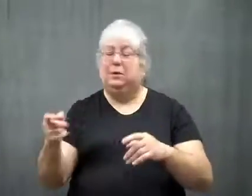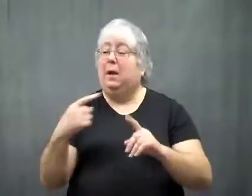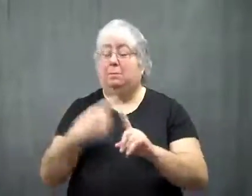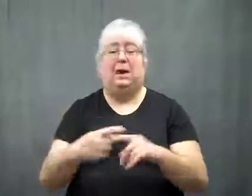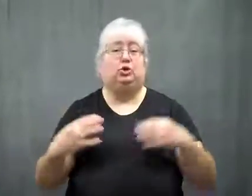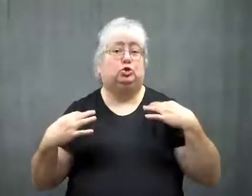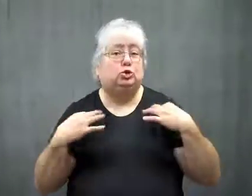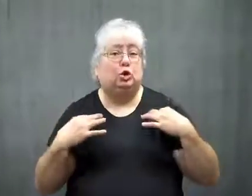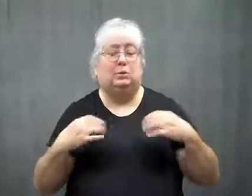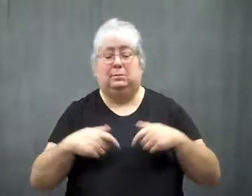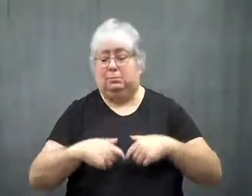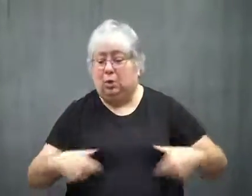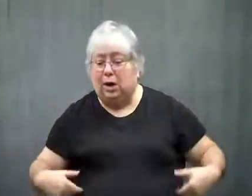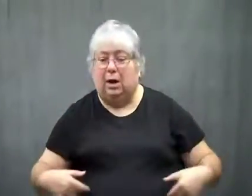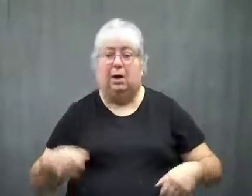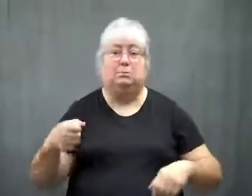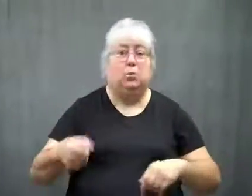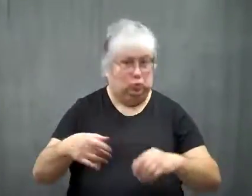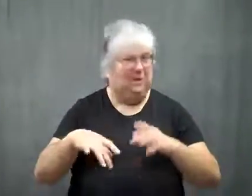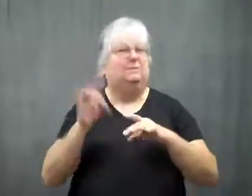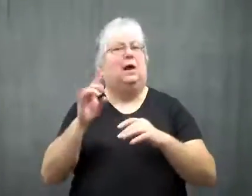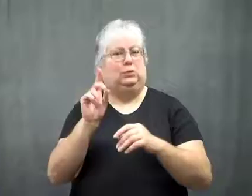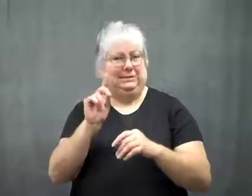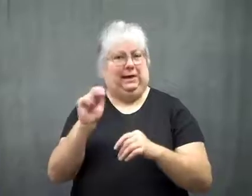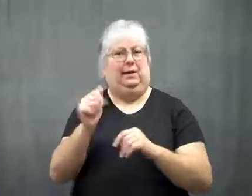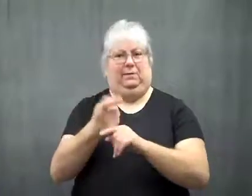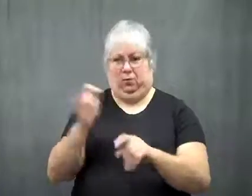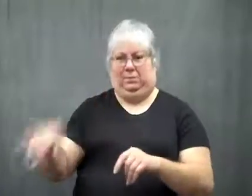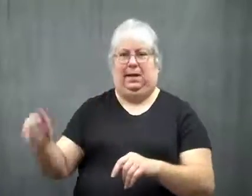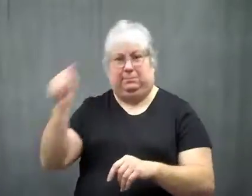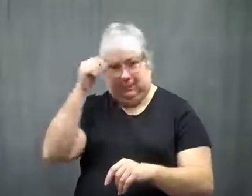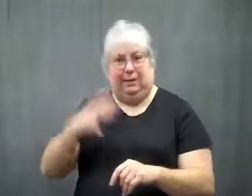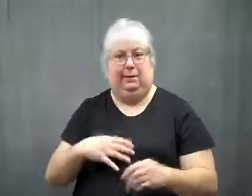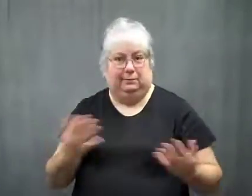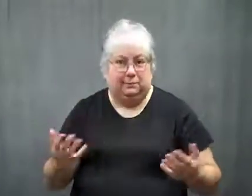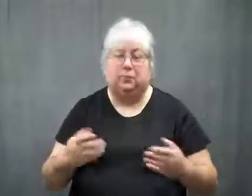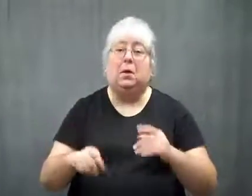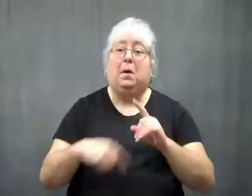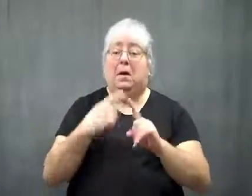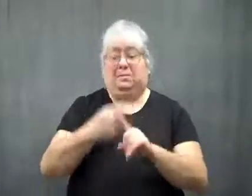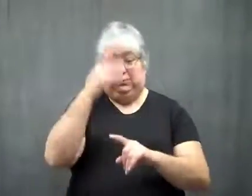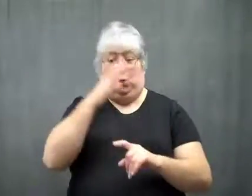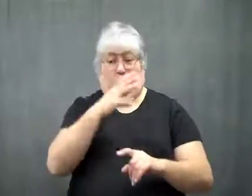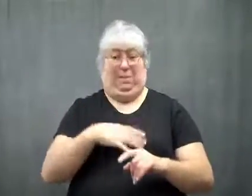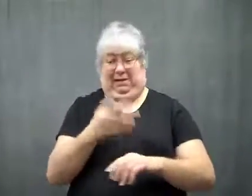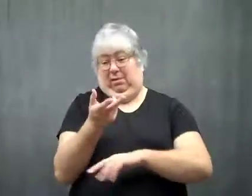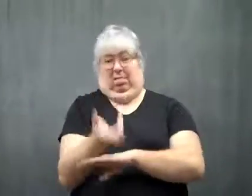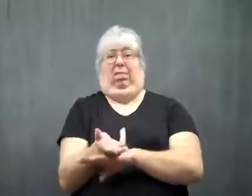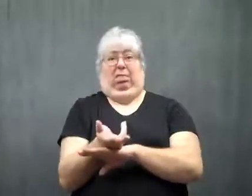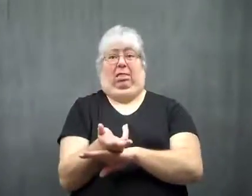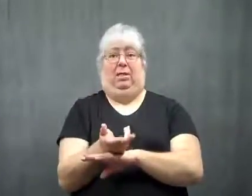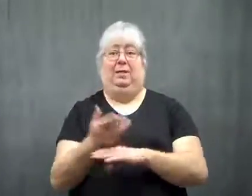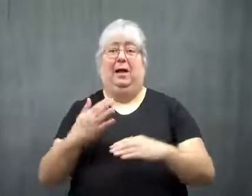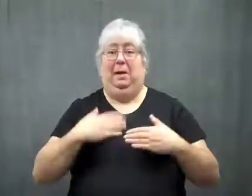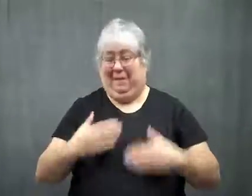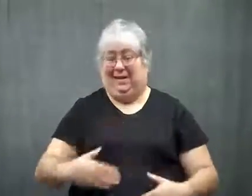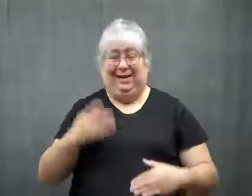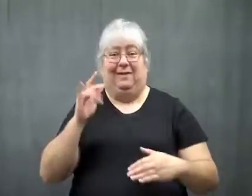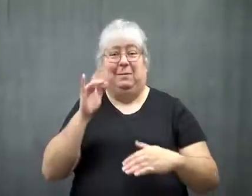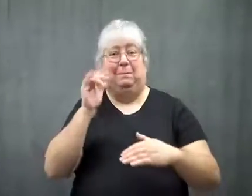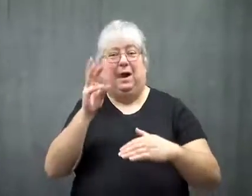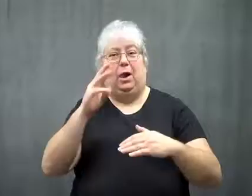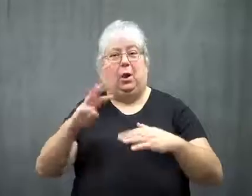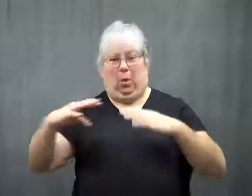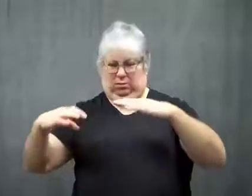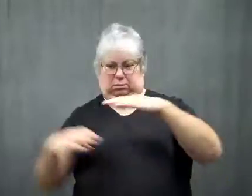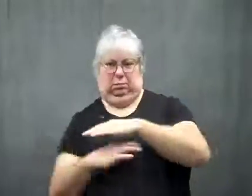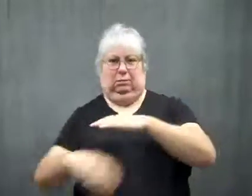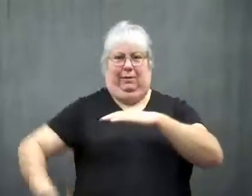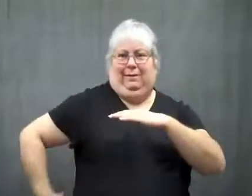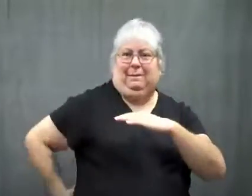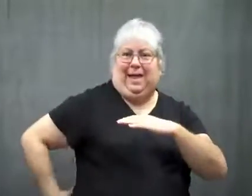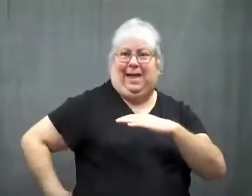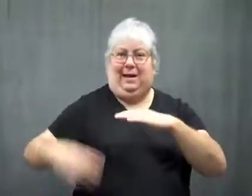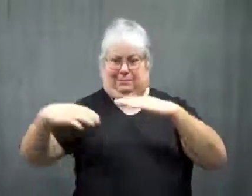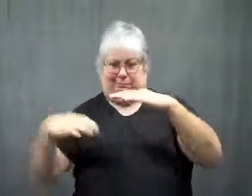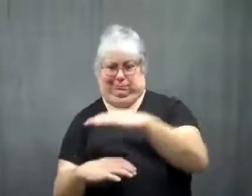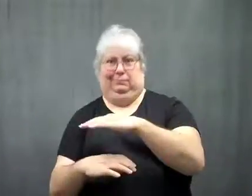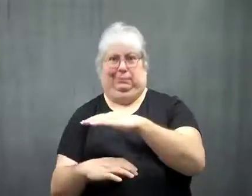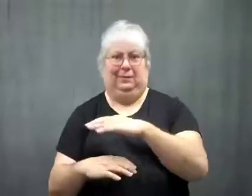His DNA was found on her shirt, bra and purse.